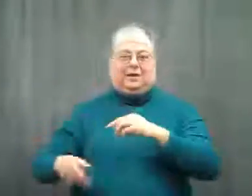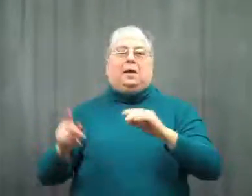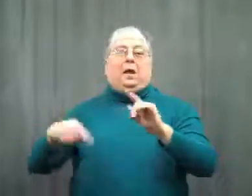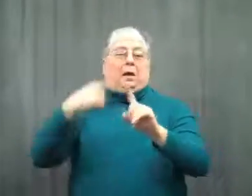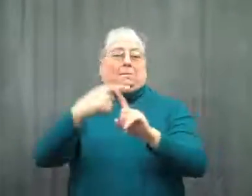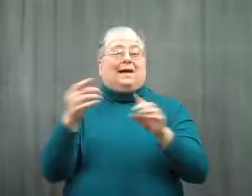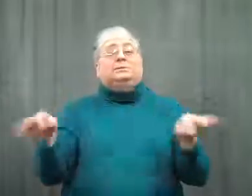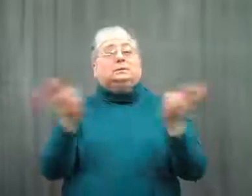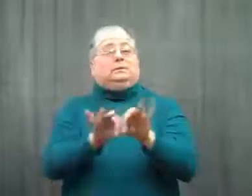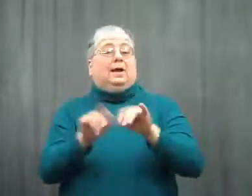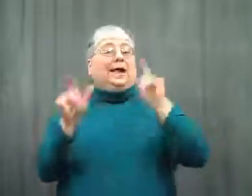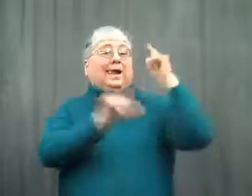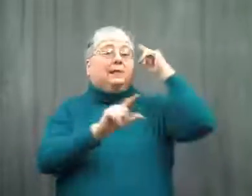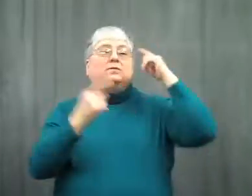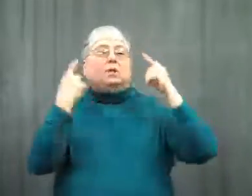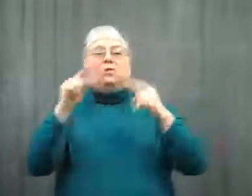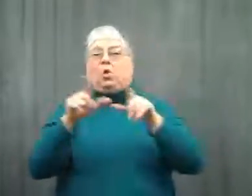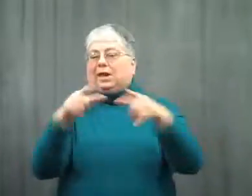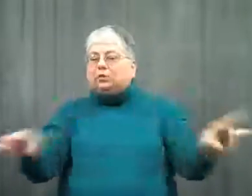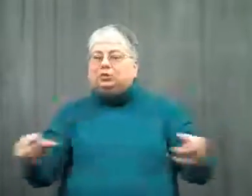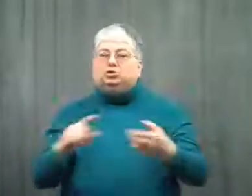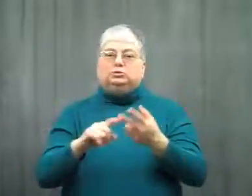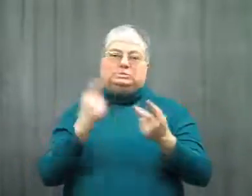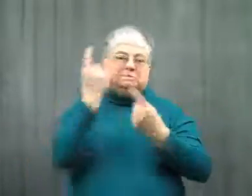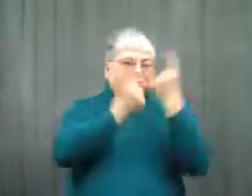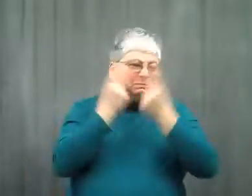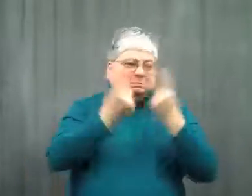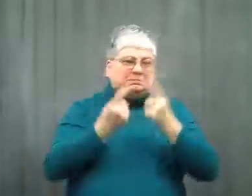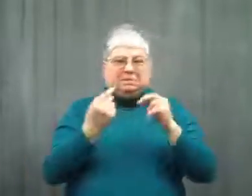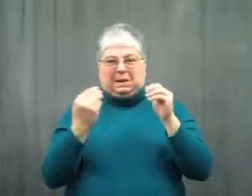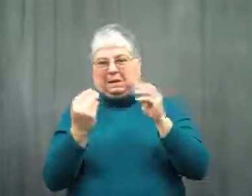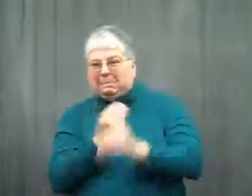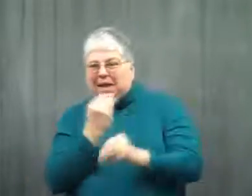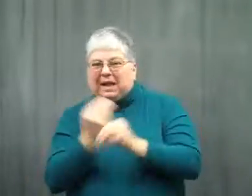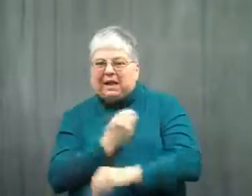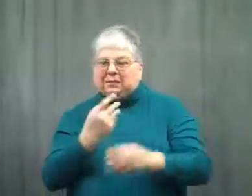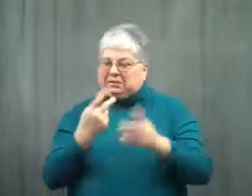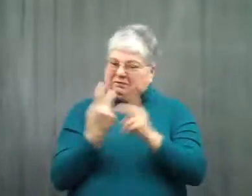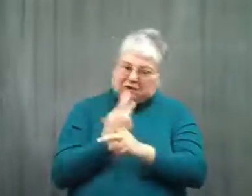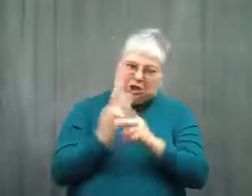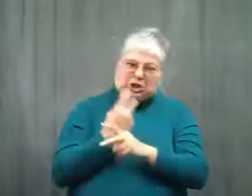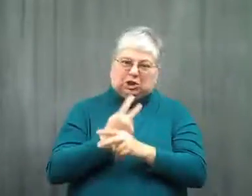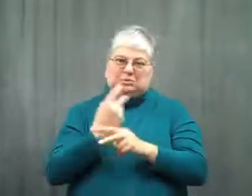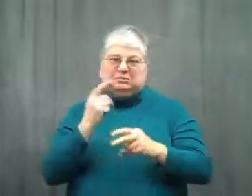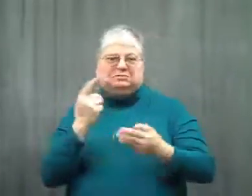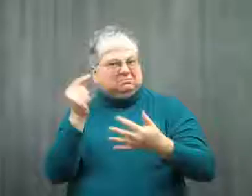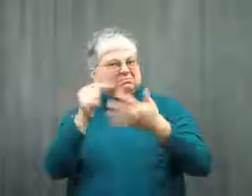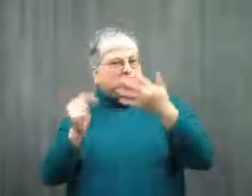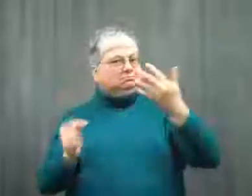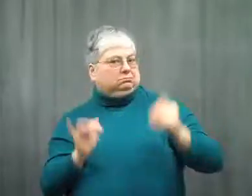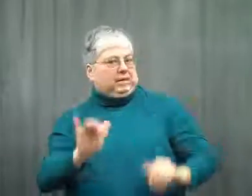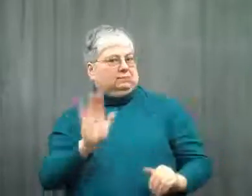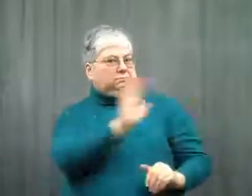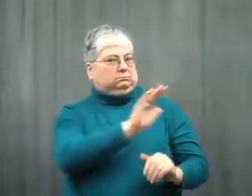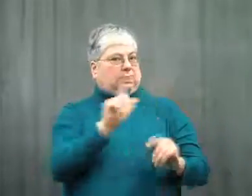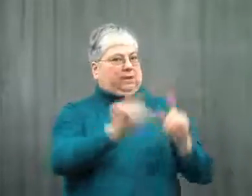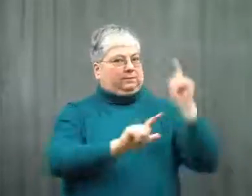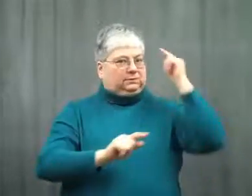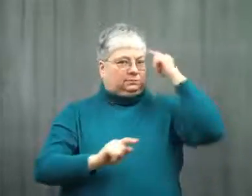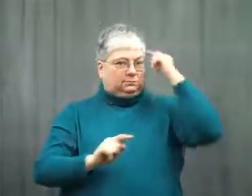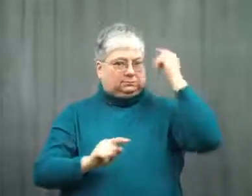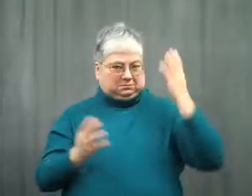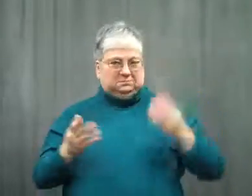The left side is essential for language, logic, math and problem solving.